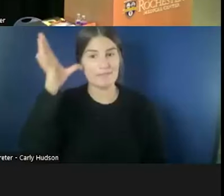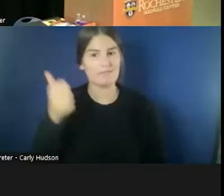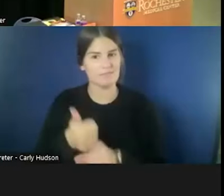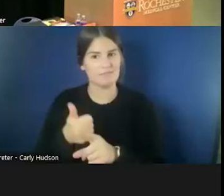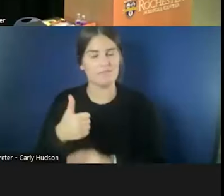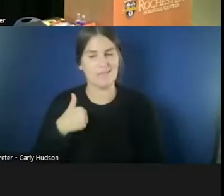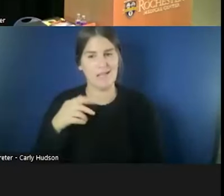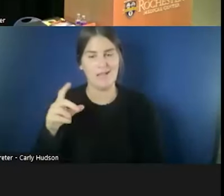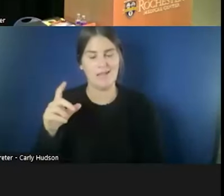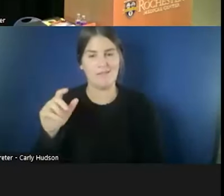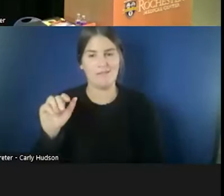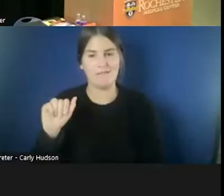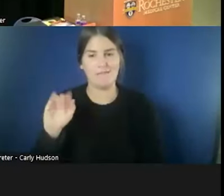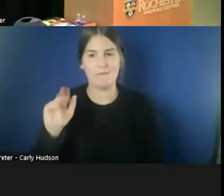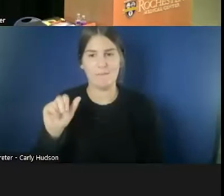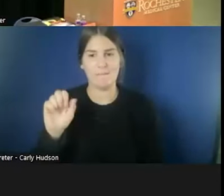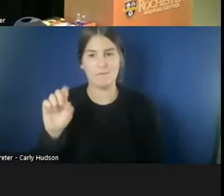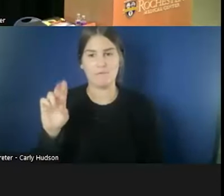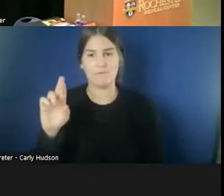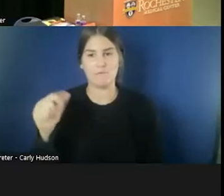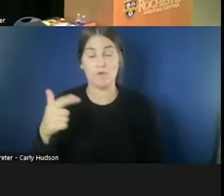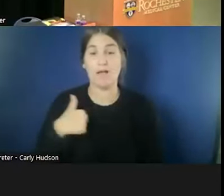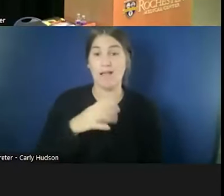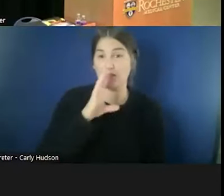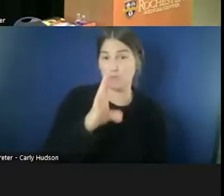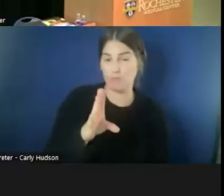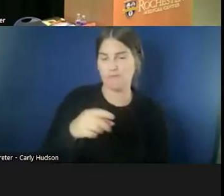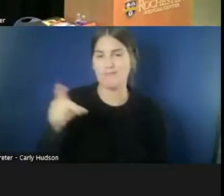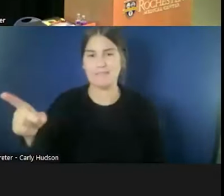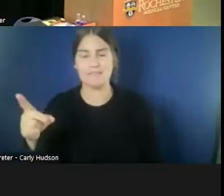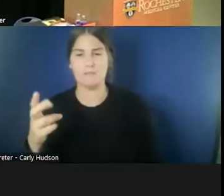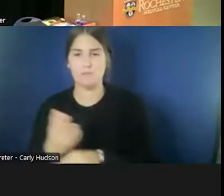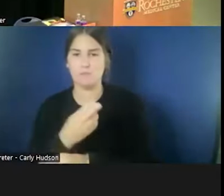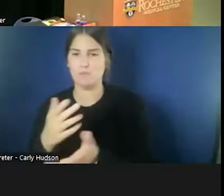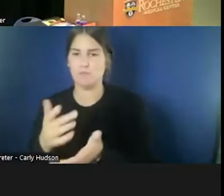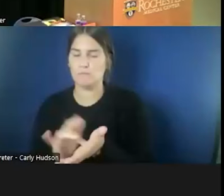from a sober lens while he was medicated so those are things that really you know when I when I when